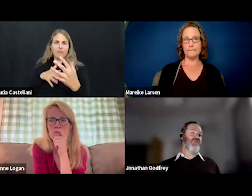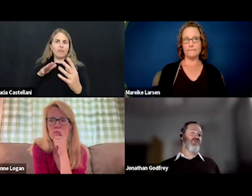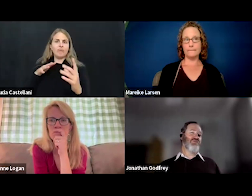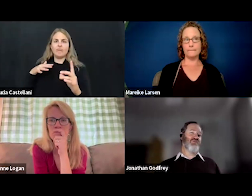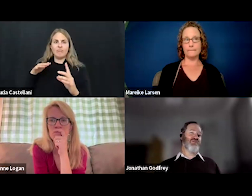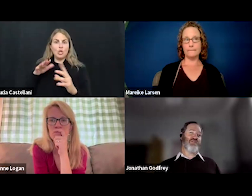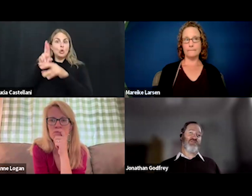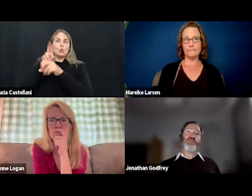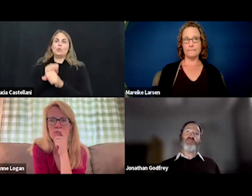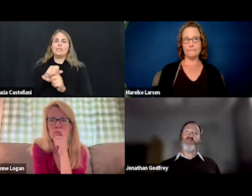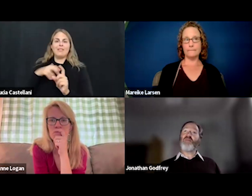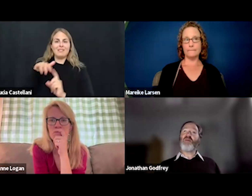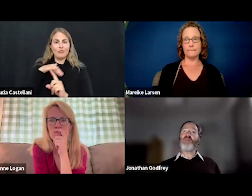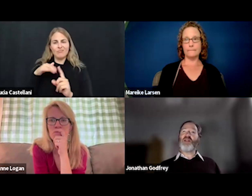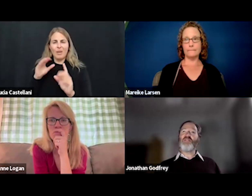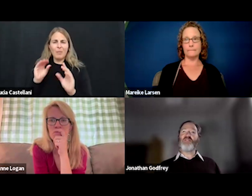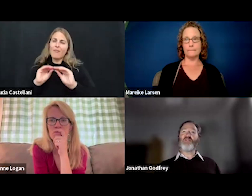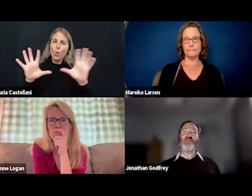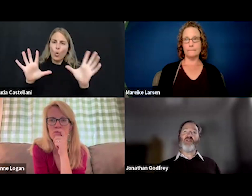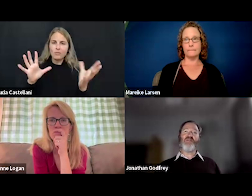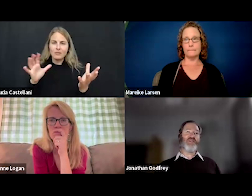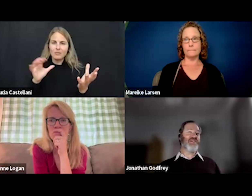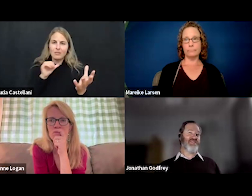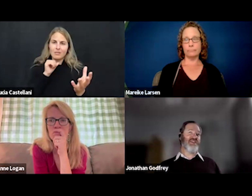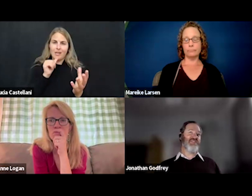Of course, there's no secrets about my blindness. It's all over the internet.